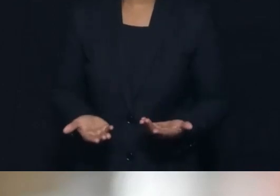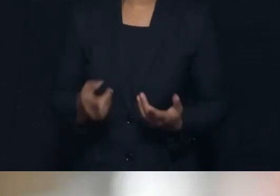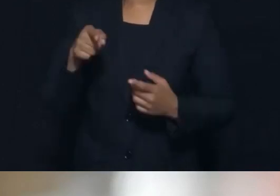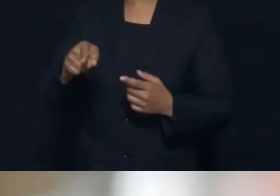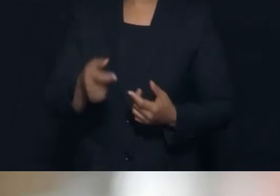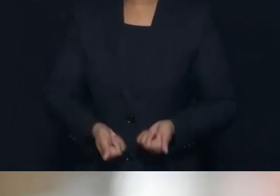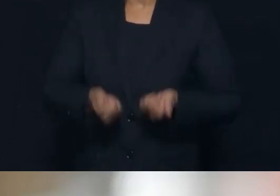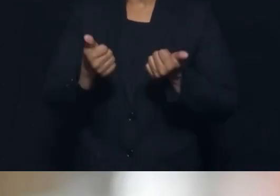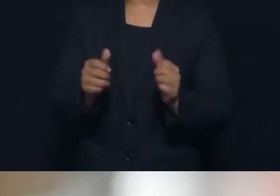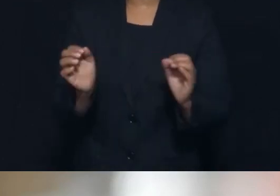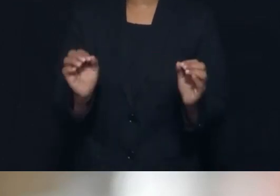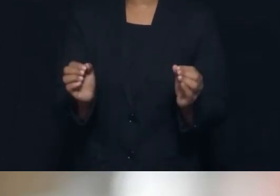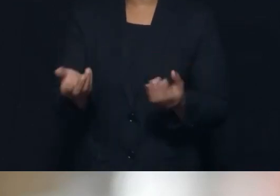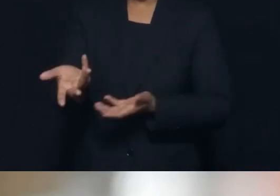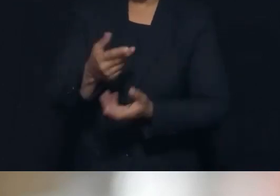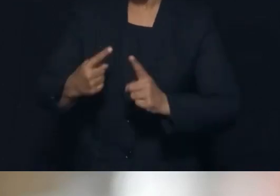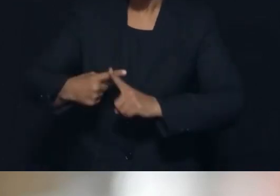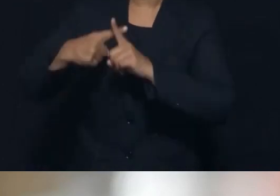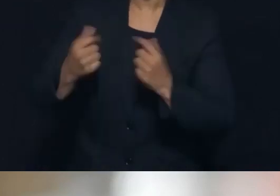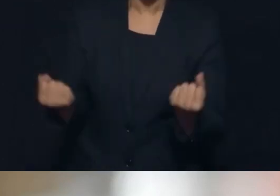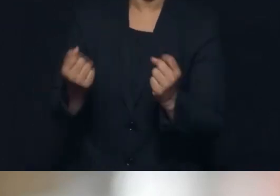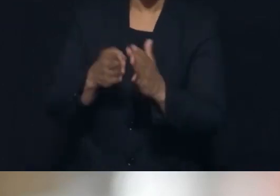I represent the Disabled international Europe.